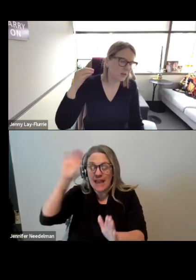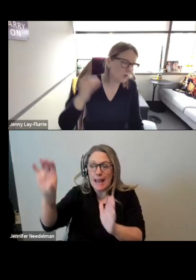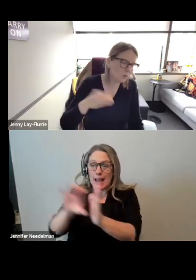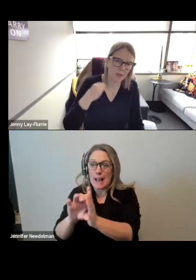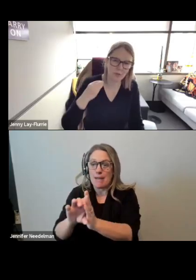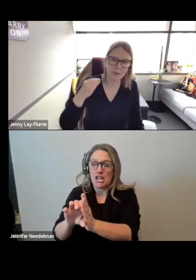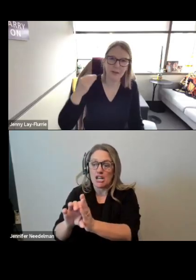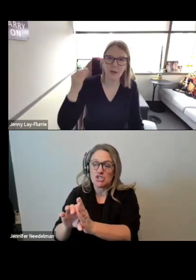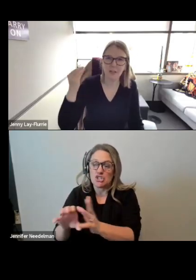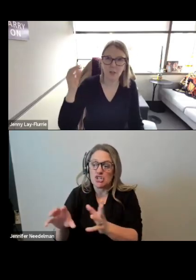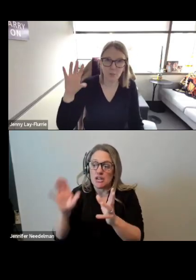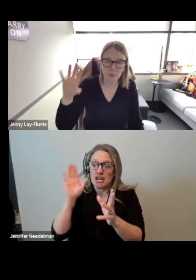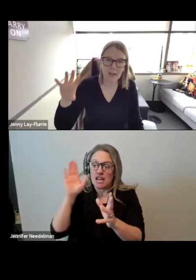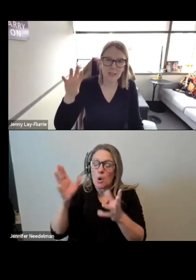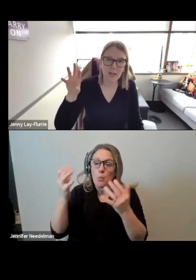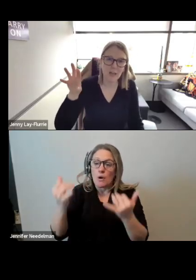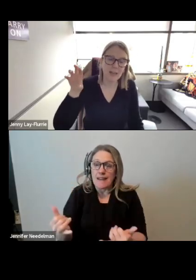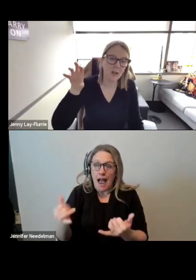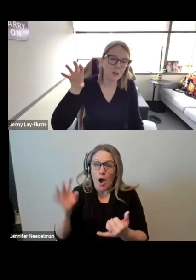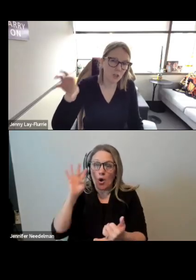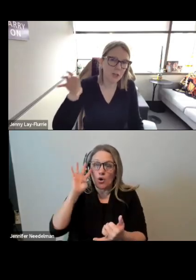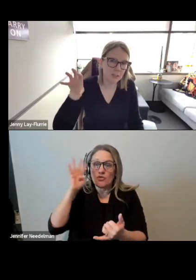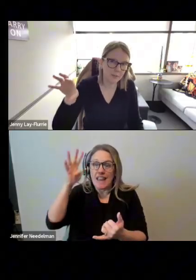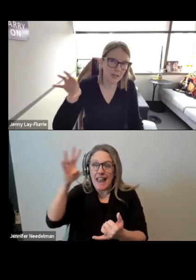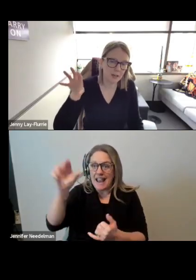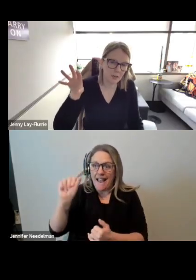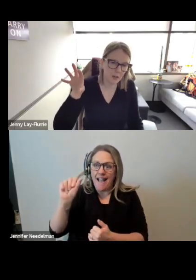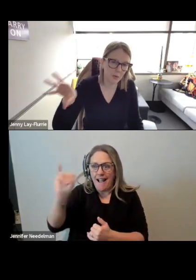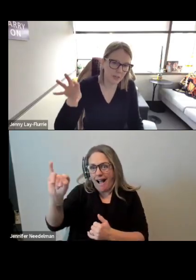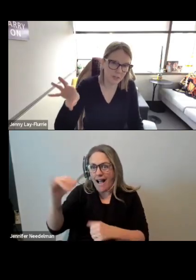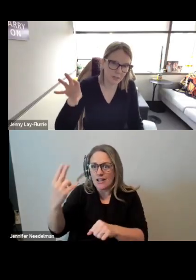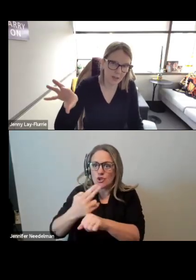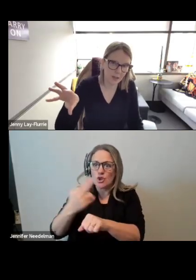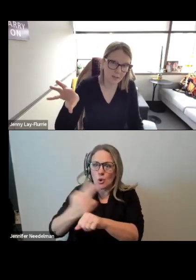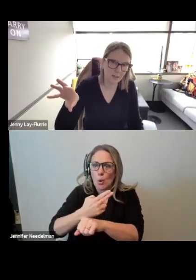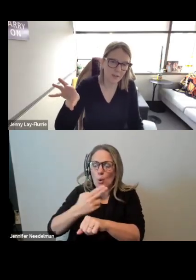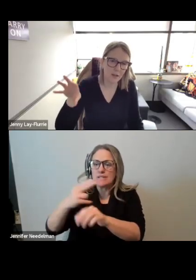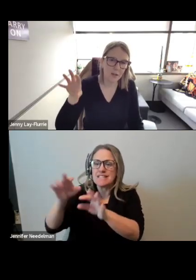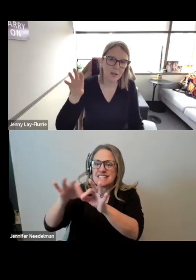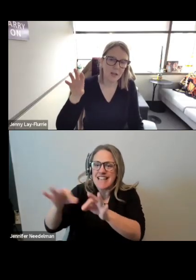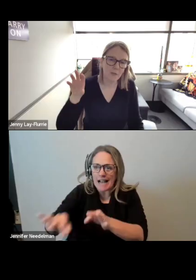and use generative AI to create the alternative text that goes into that.